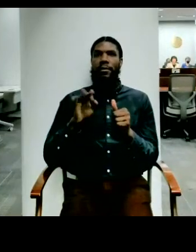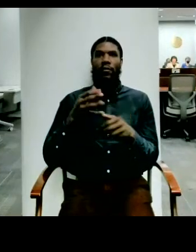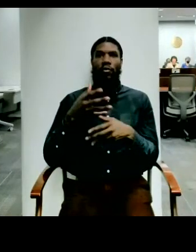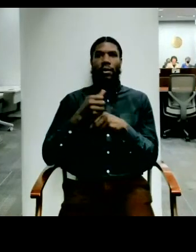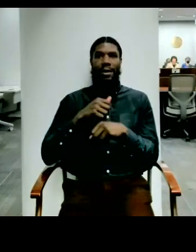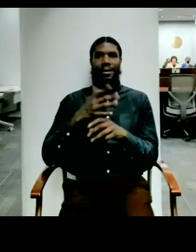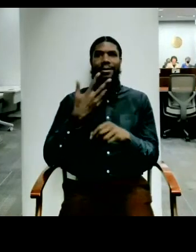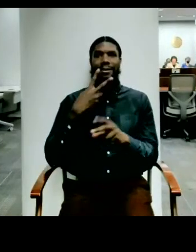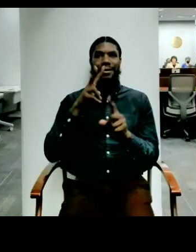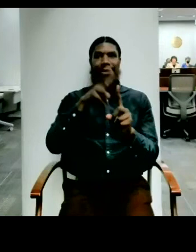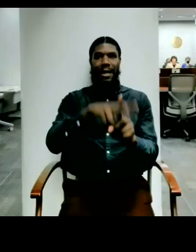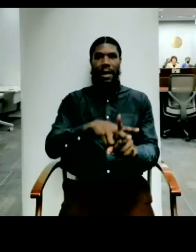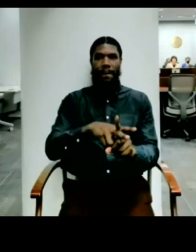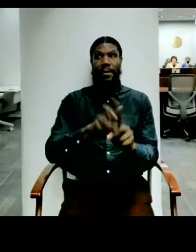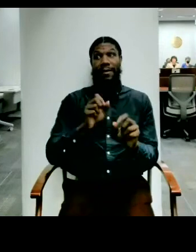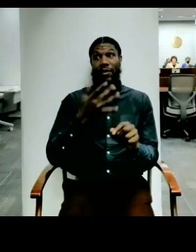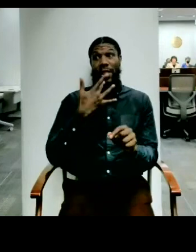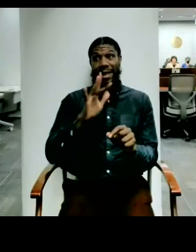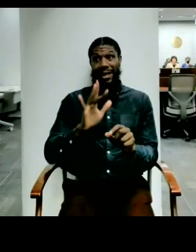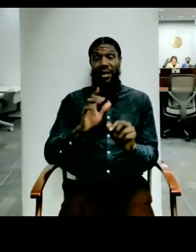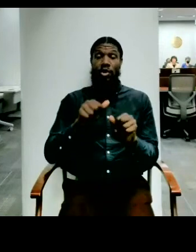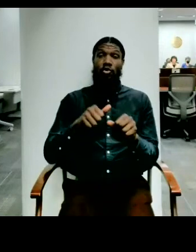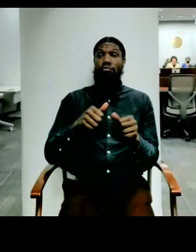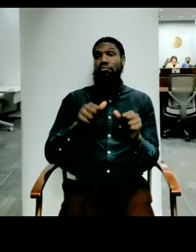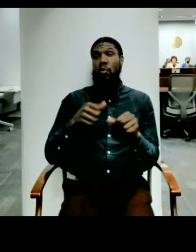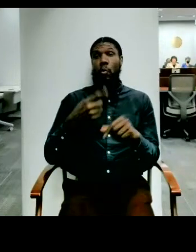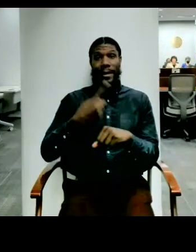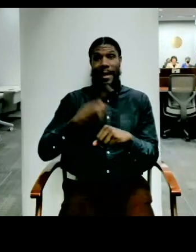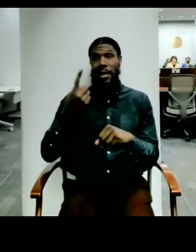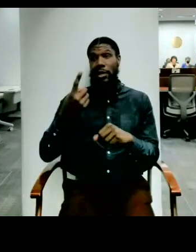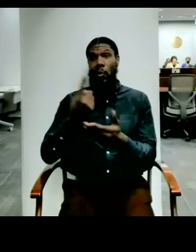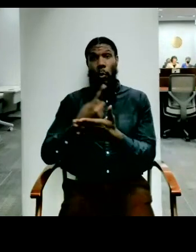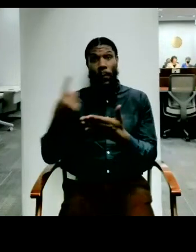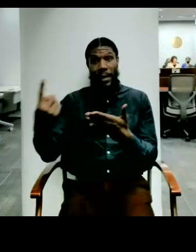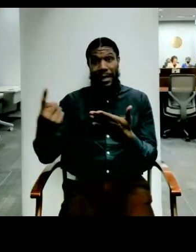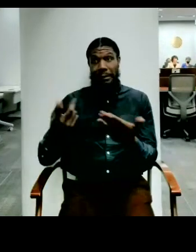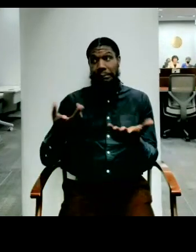get an assignment, it could last a day, it could last a week. And usually these jobs,